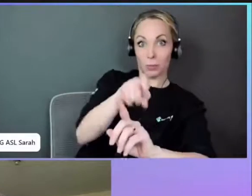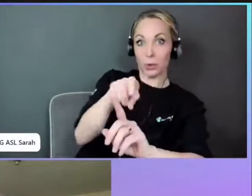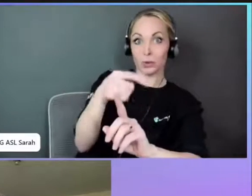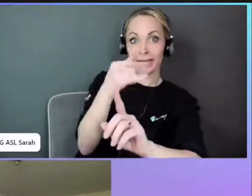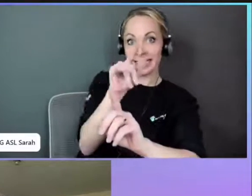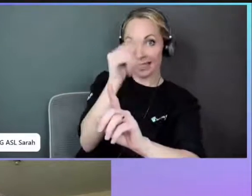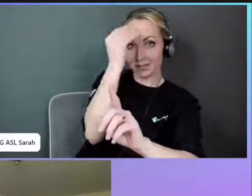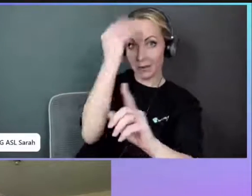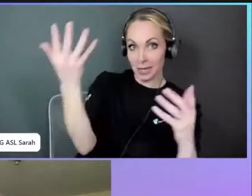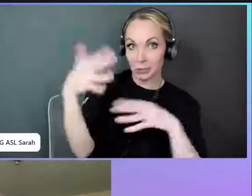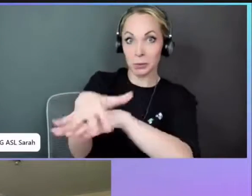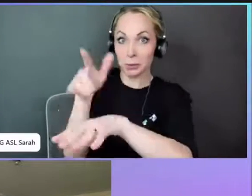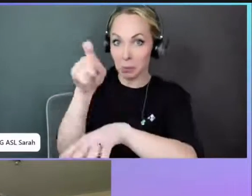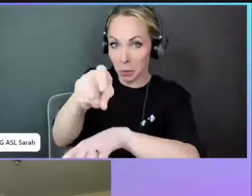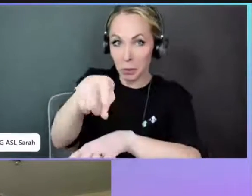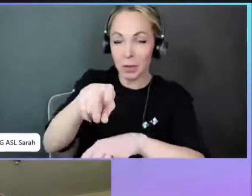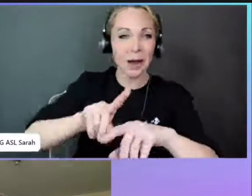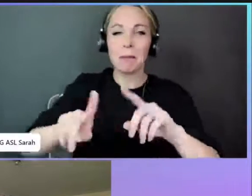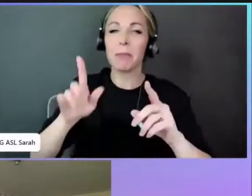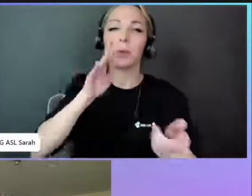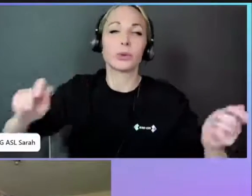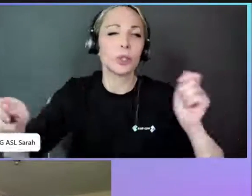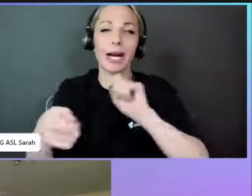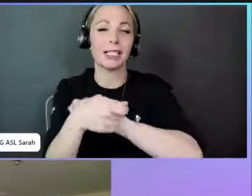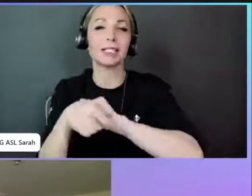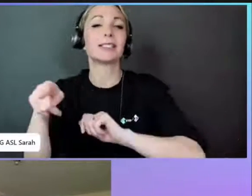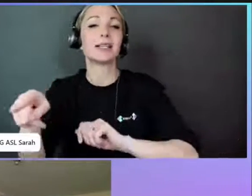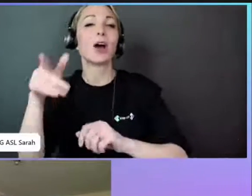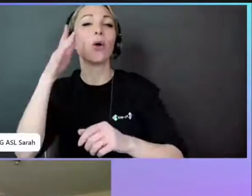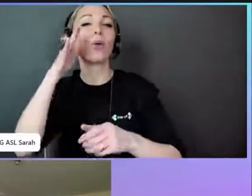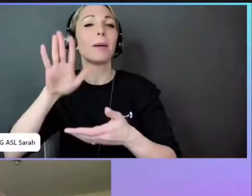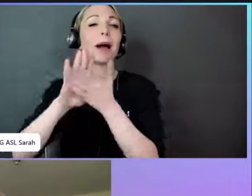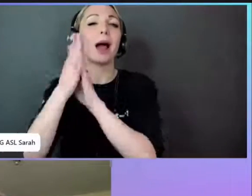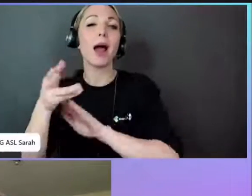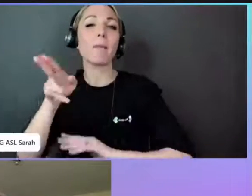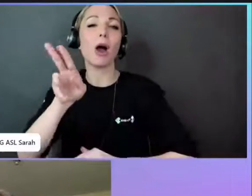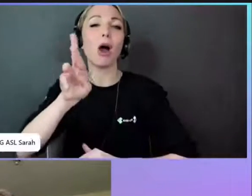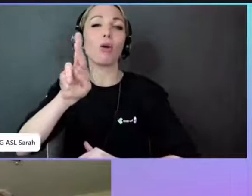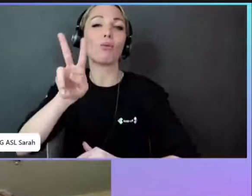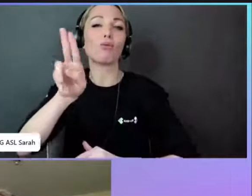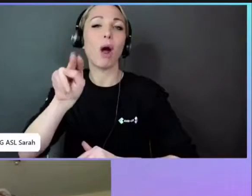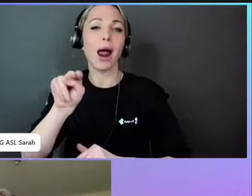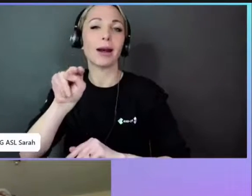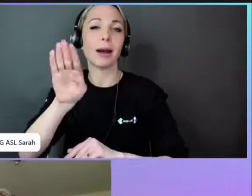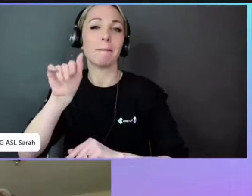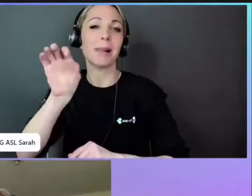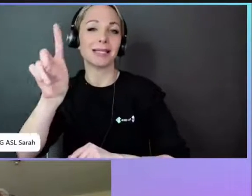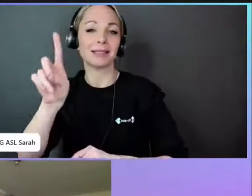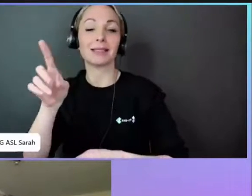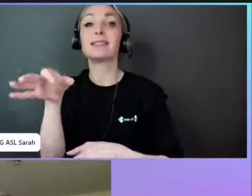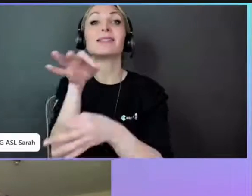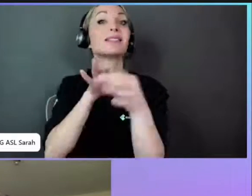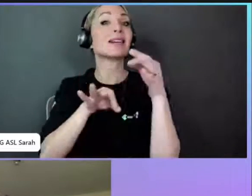So overall, it looks very similar functions, very similar. Just instead of commits, branches and releases,